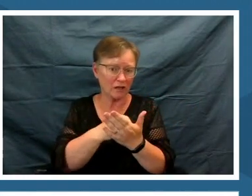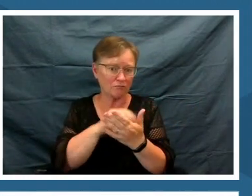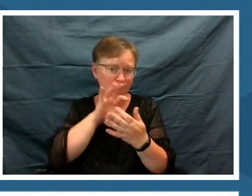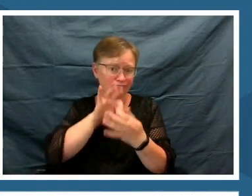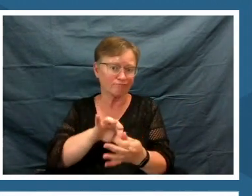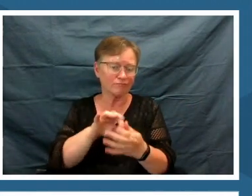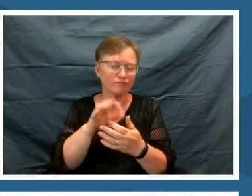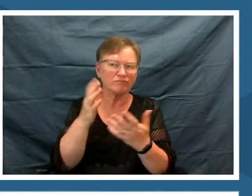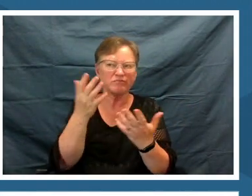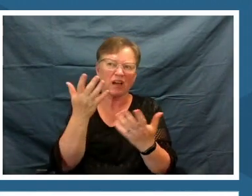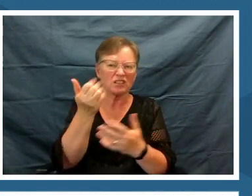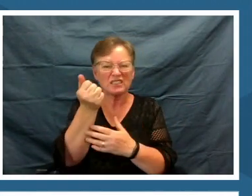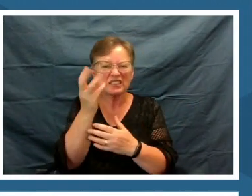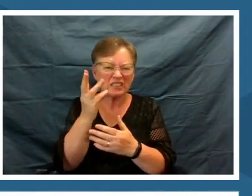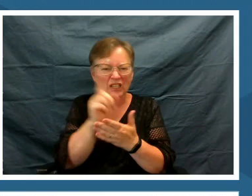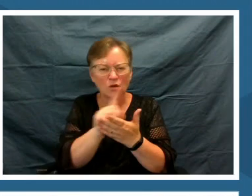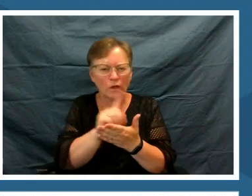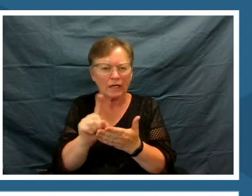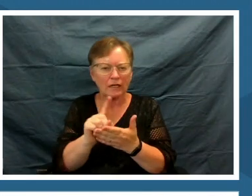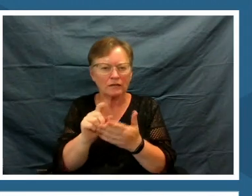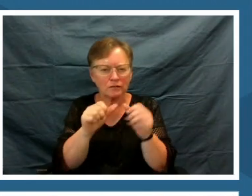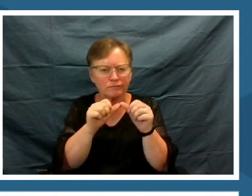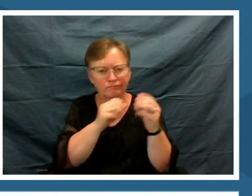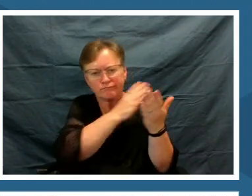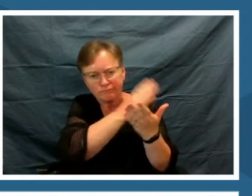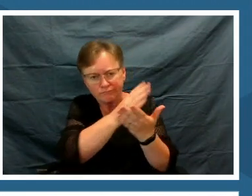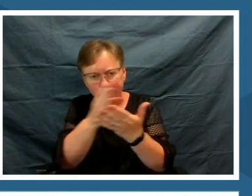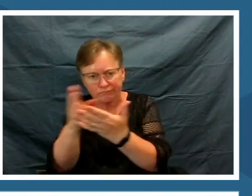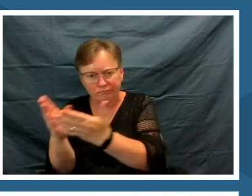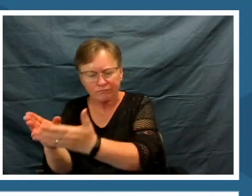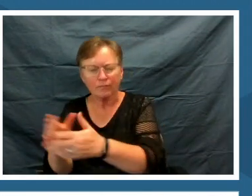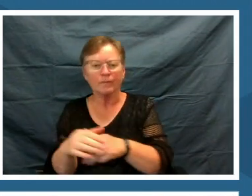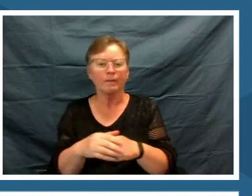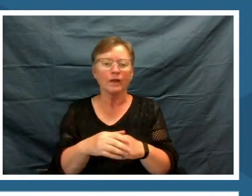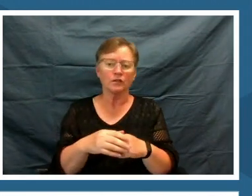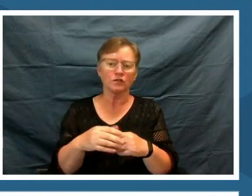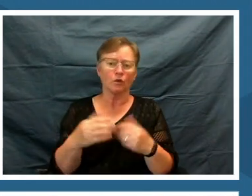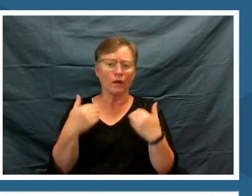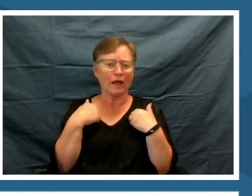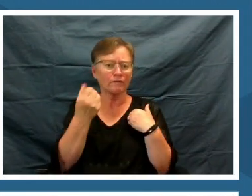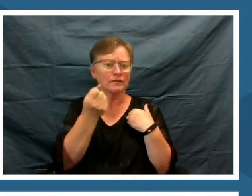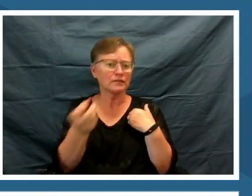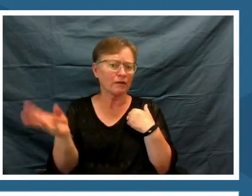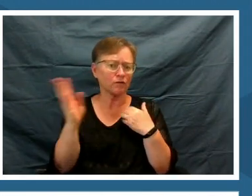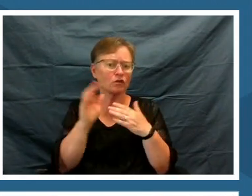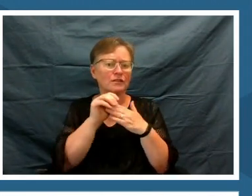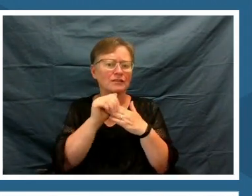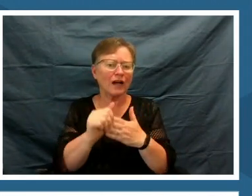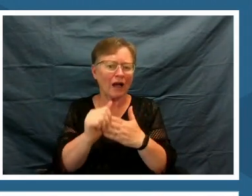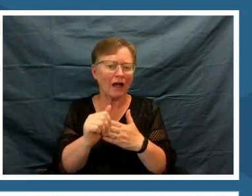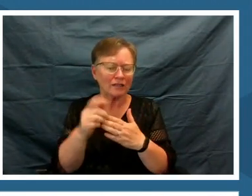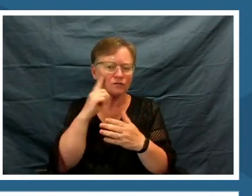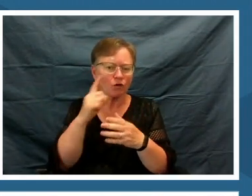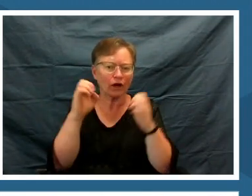so there's a lot of free guides for youth and educators that provide locally